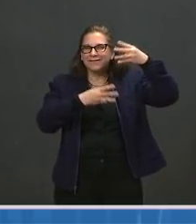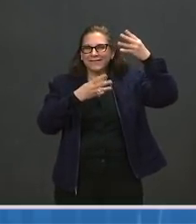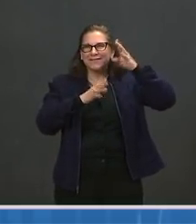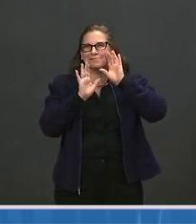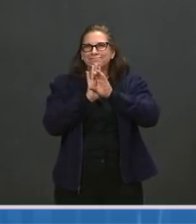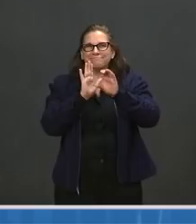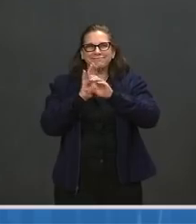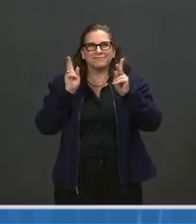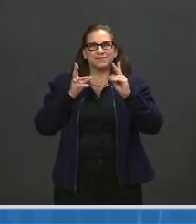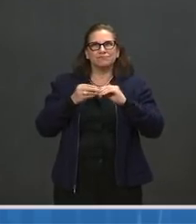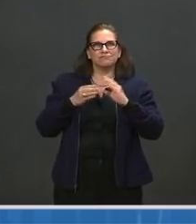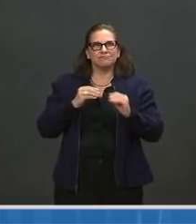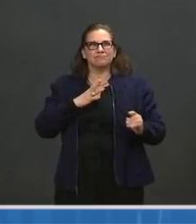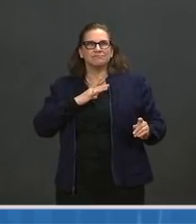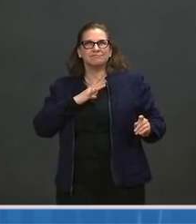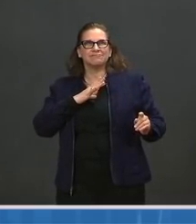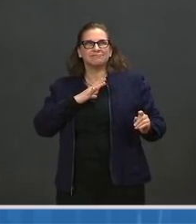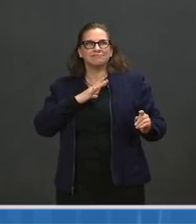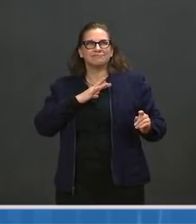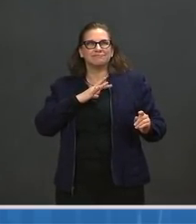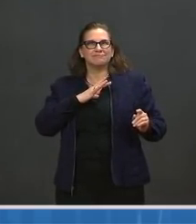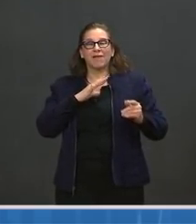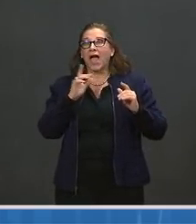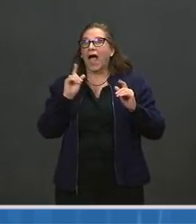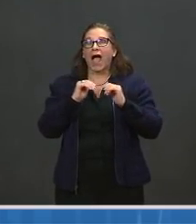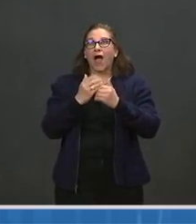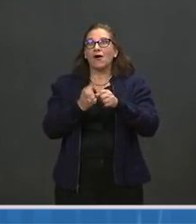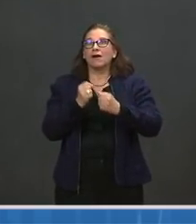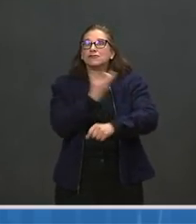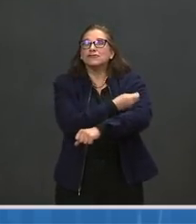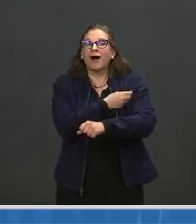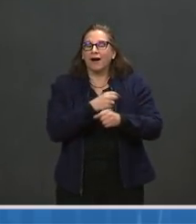Combined, they deliver nearly 100,000 shots per day.